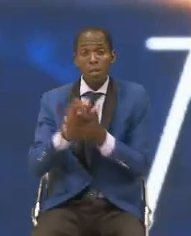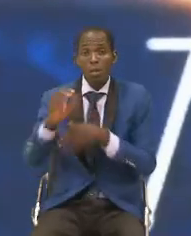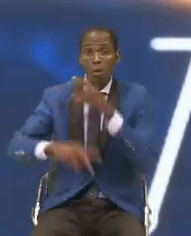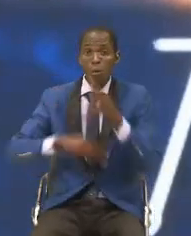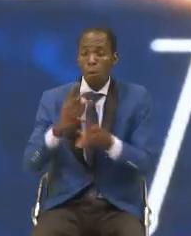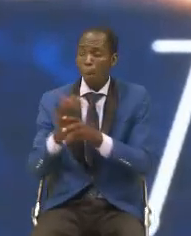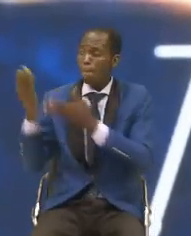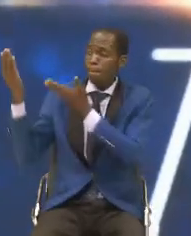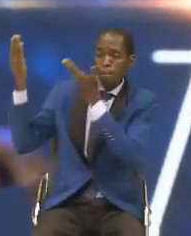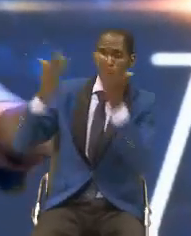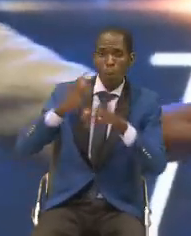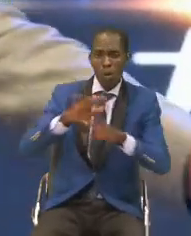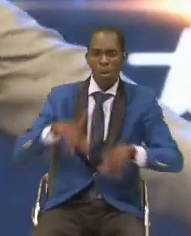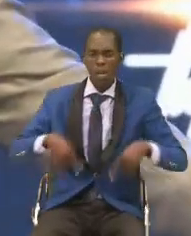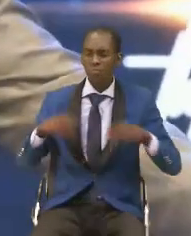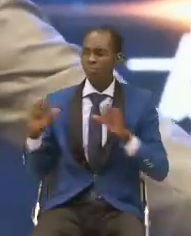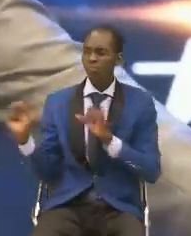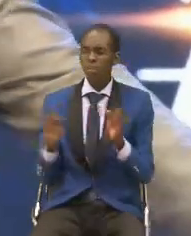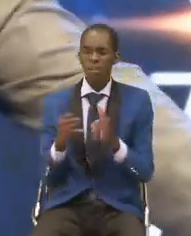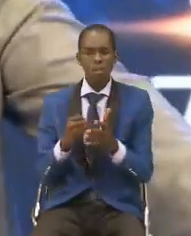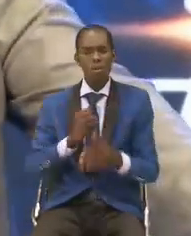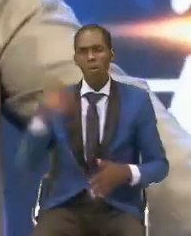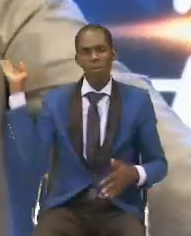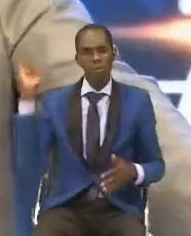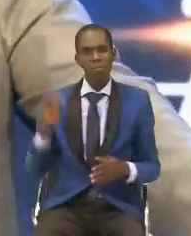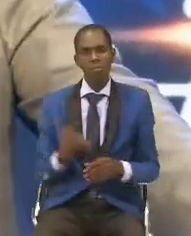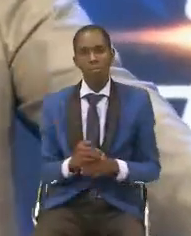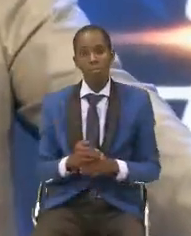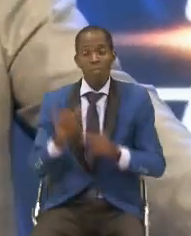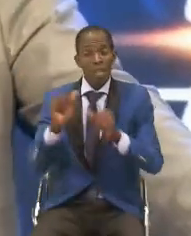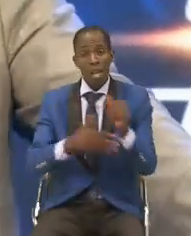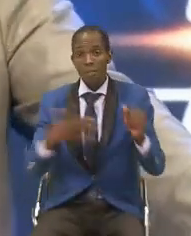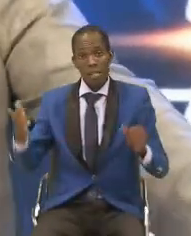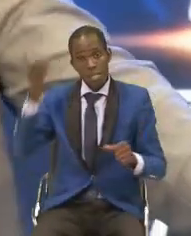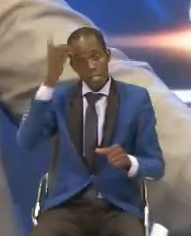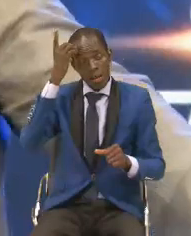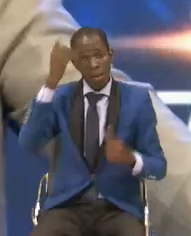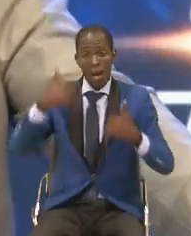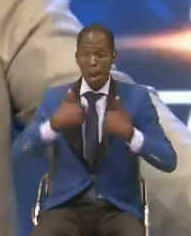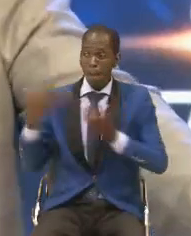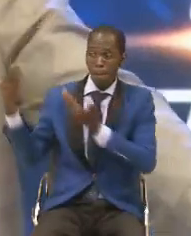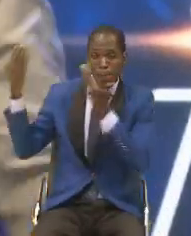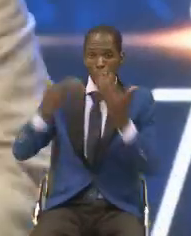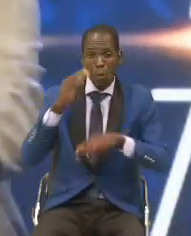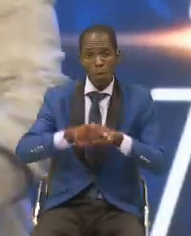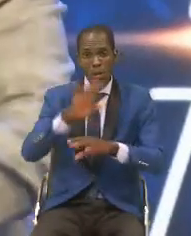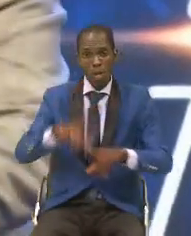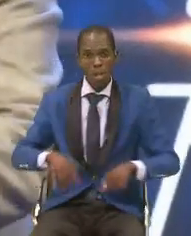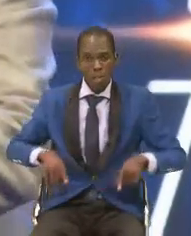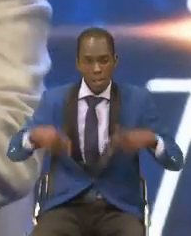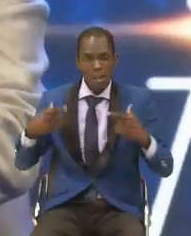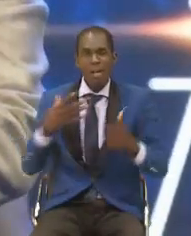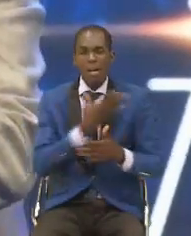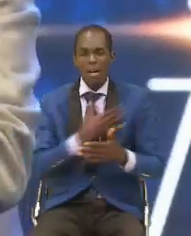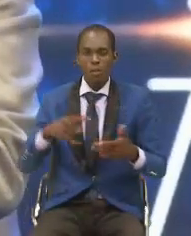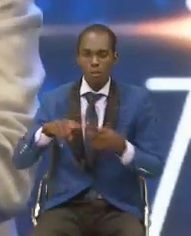shake it off everything the world has brought upon your life shake it off every scene the devil